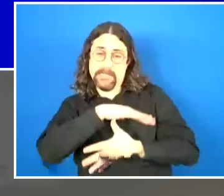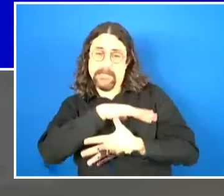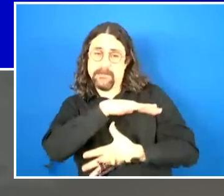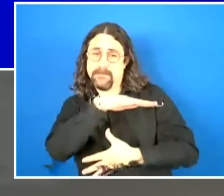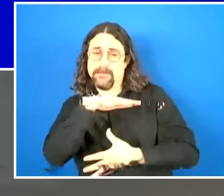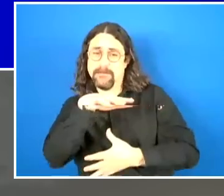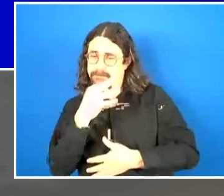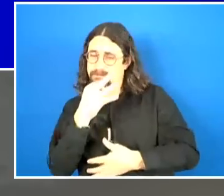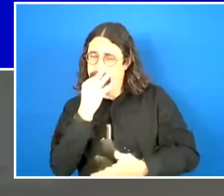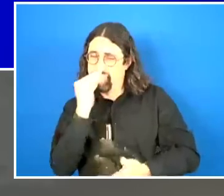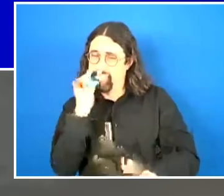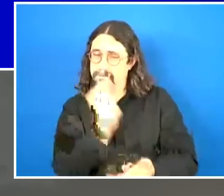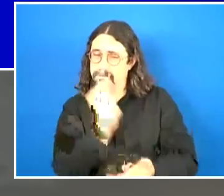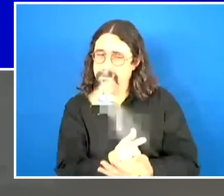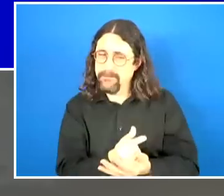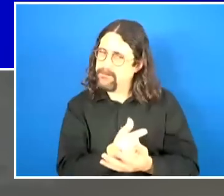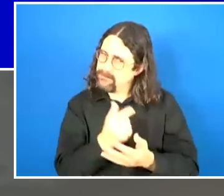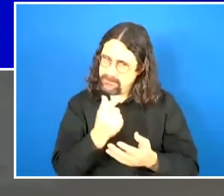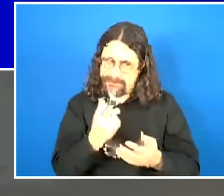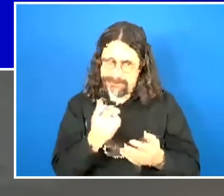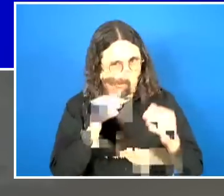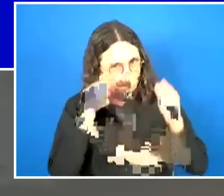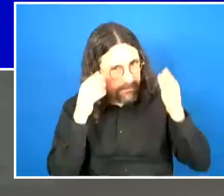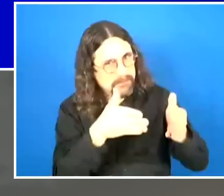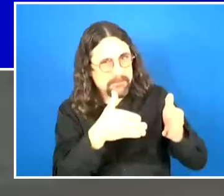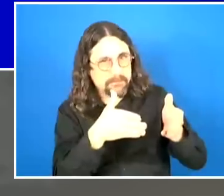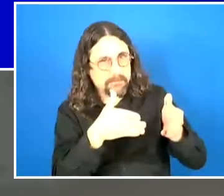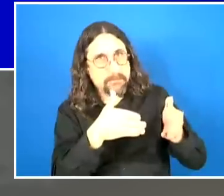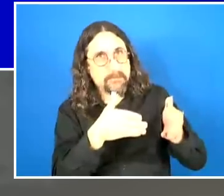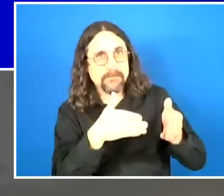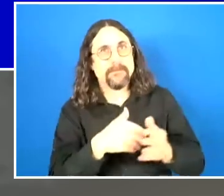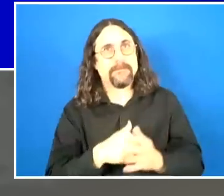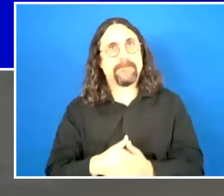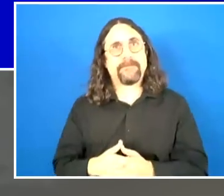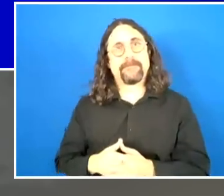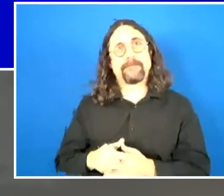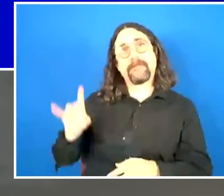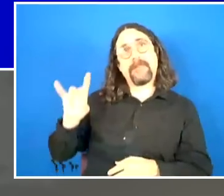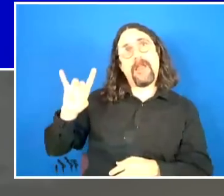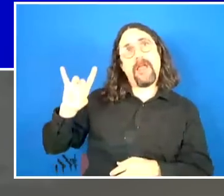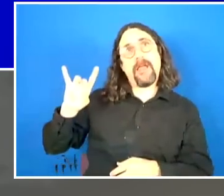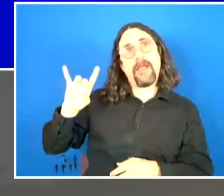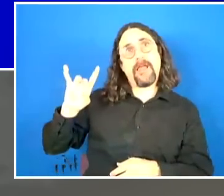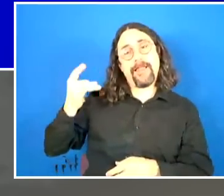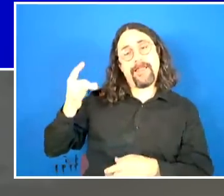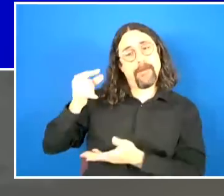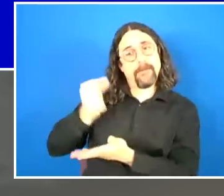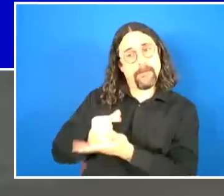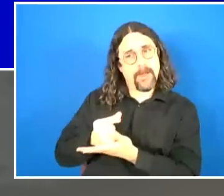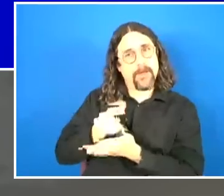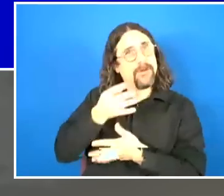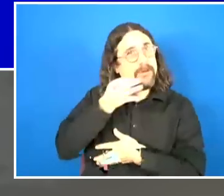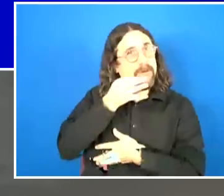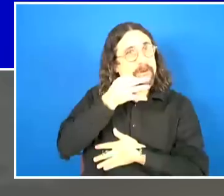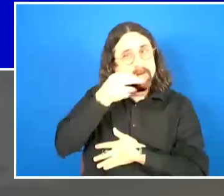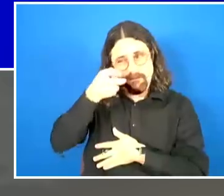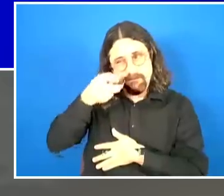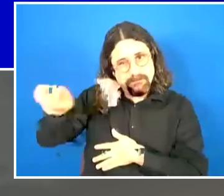OUR FIRST PRIORITY BUT THERE'S ALSO GOING TO BE A LOT OF KIDS IN EIGHTH GRADE GETTING READY TO GO TO